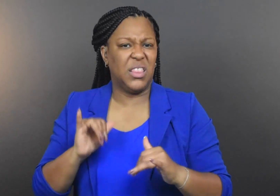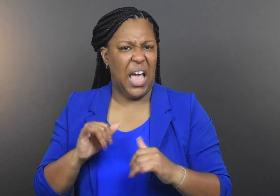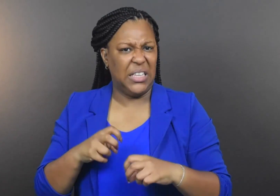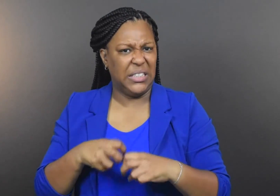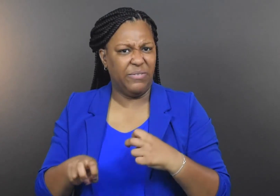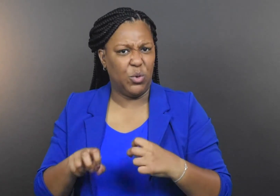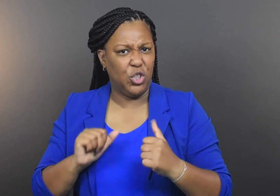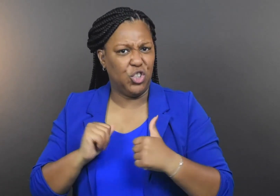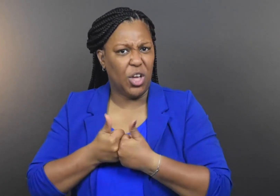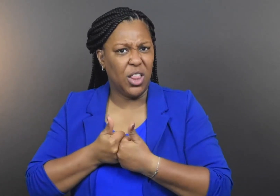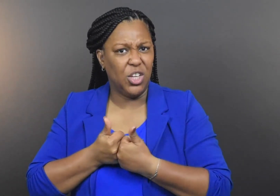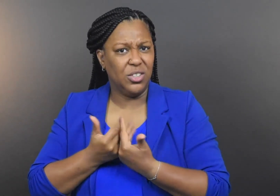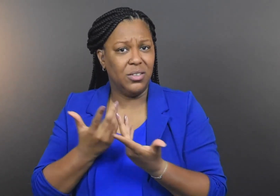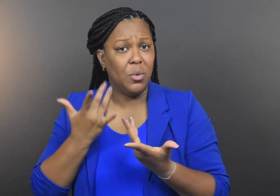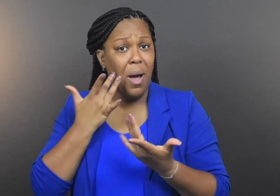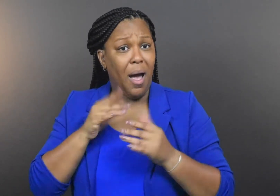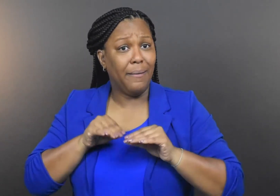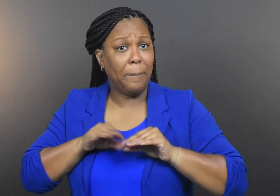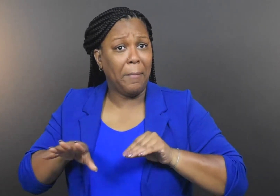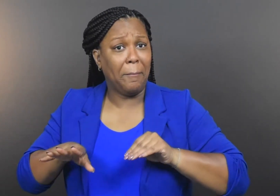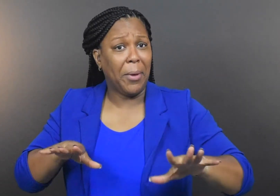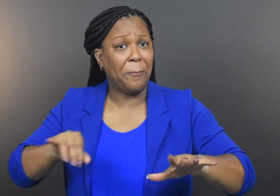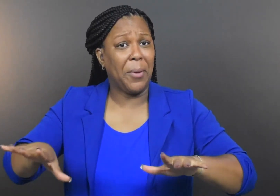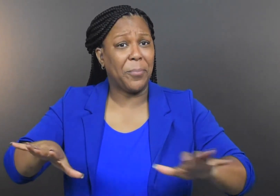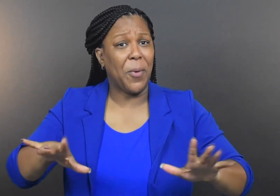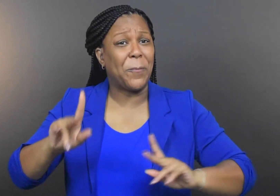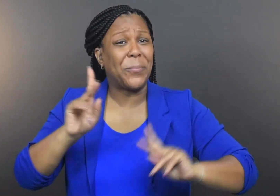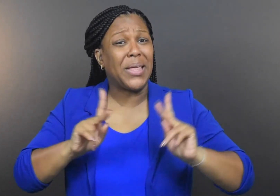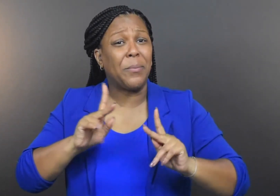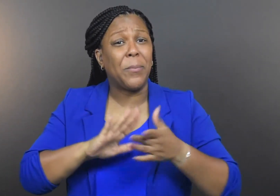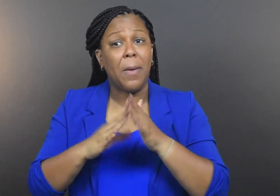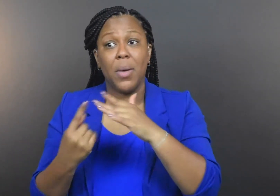people to isolate and avoid spreading the virus to other household members.